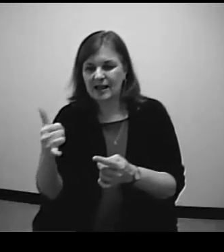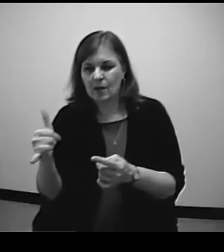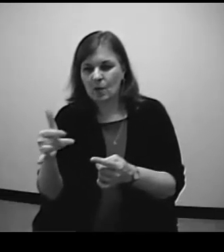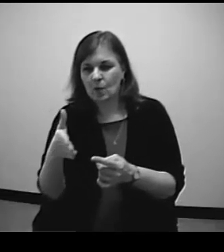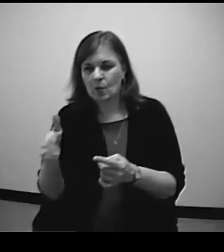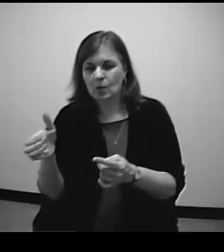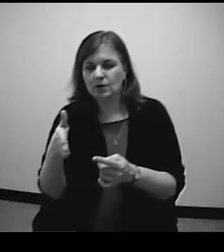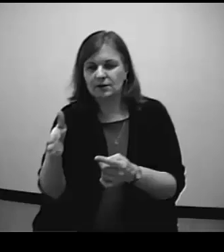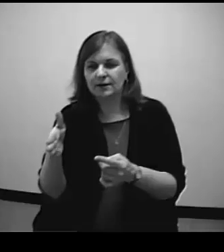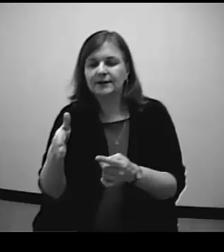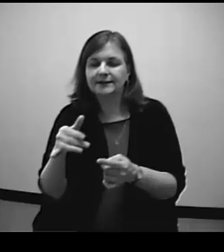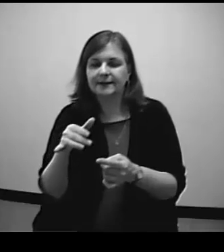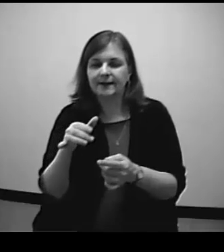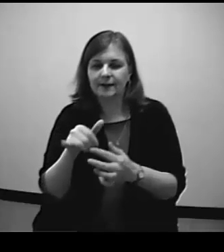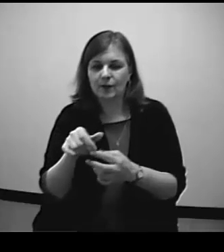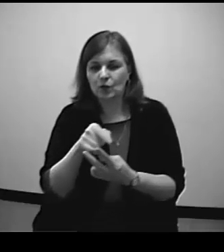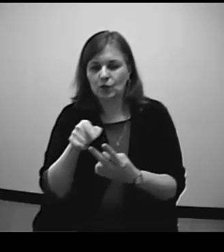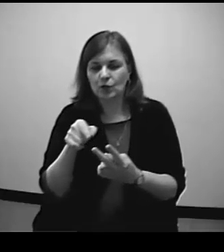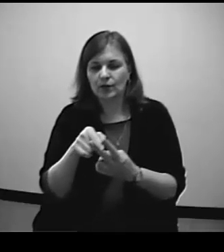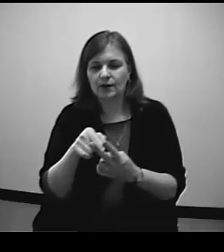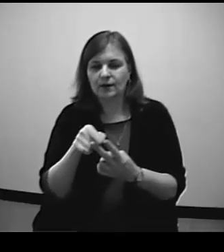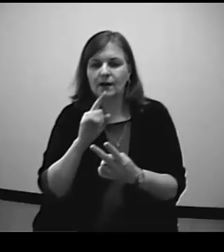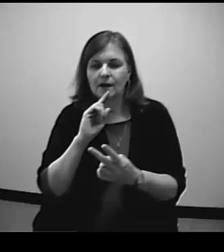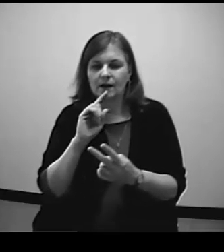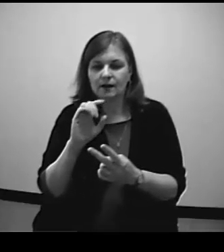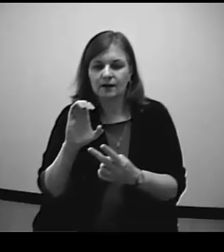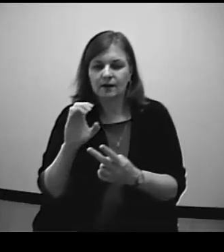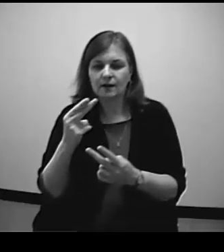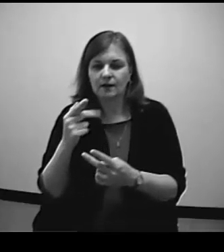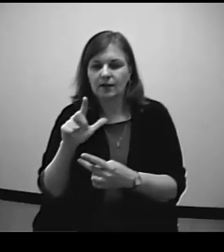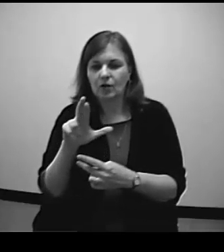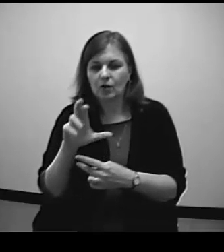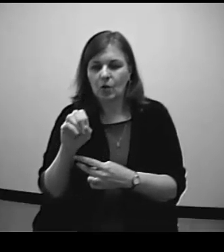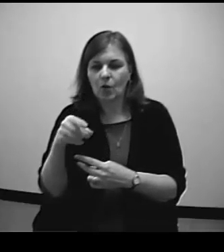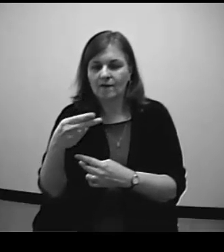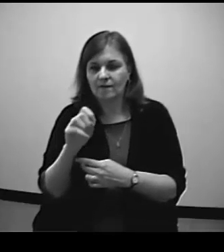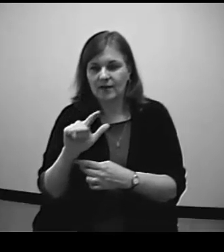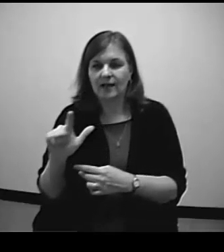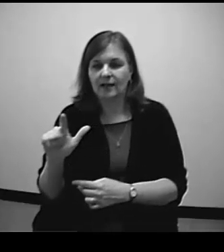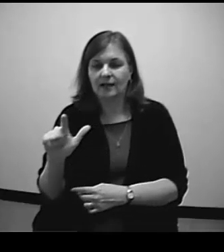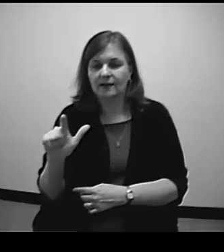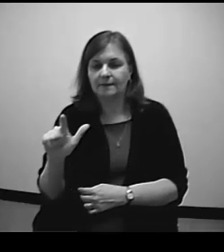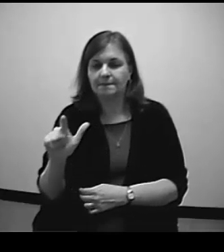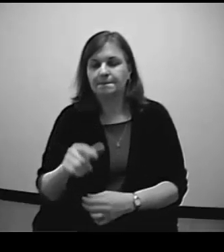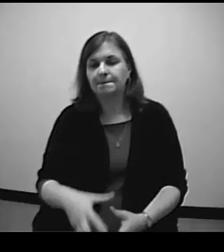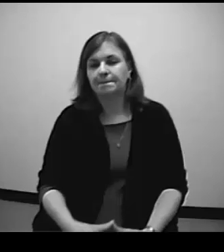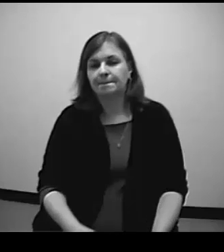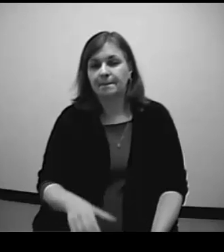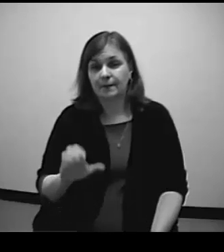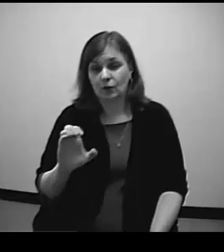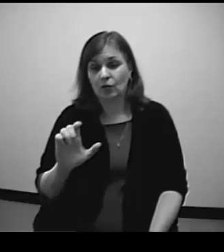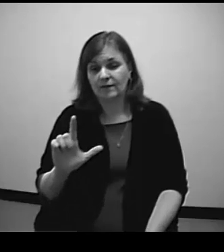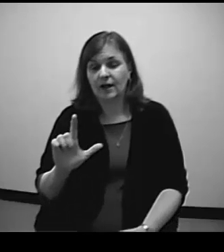and the yellows are actually chlorophyll in the